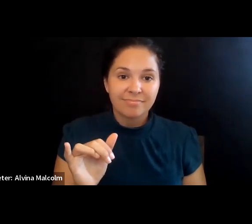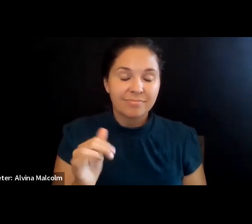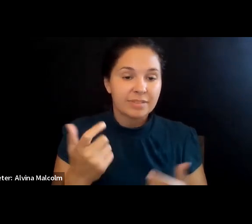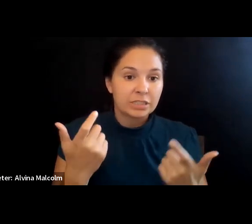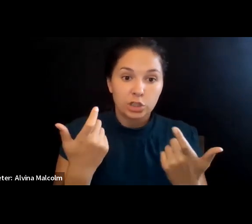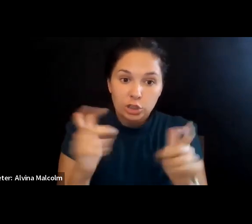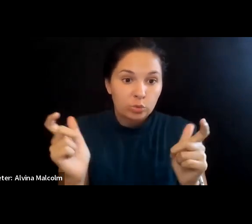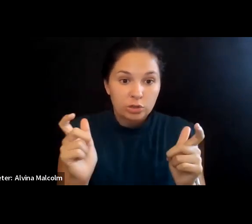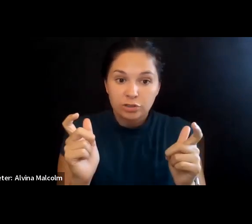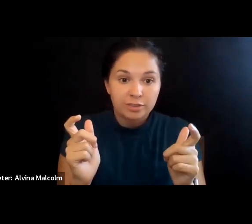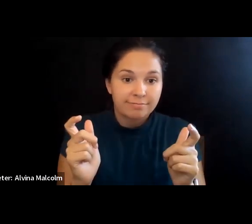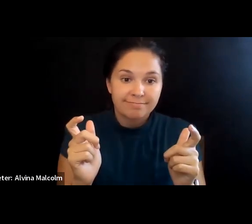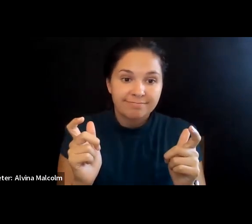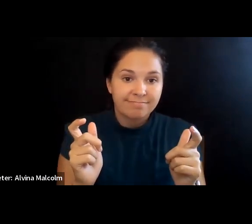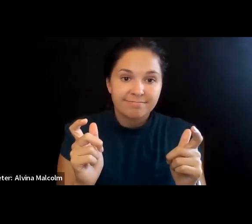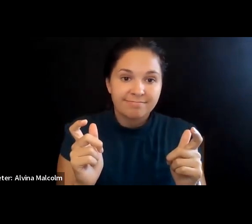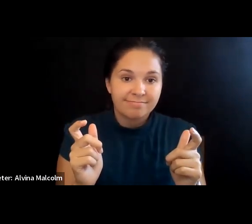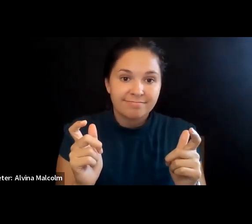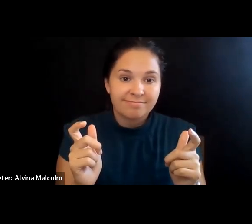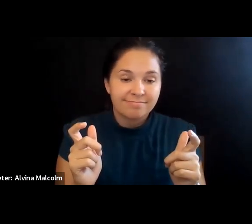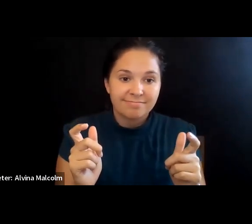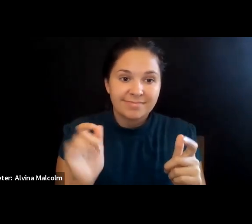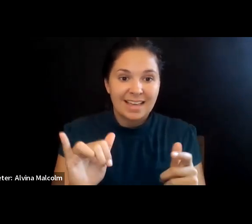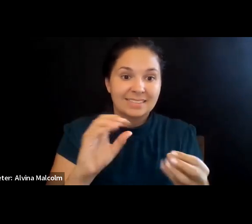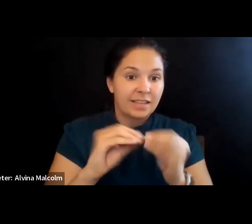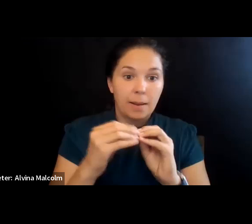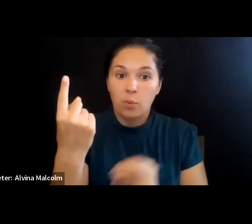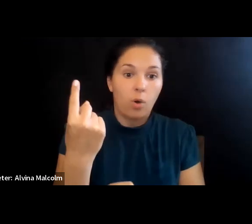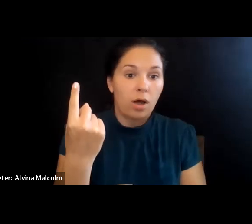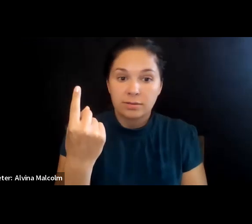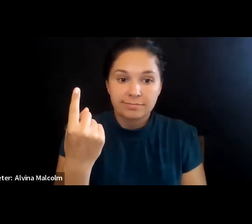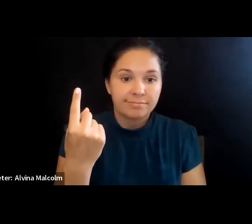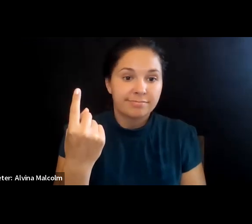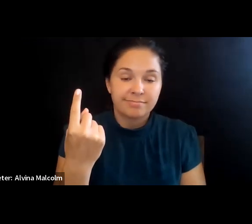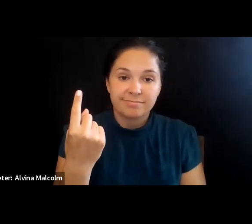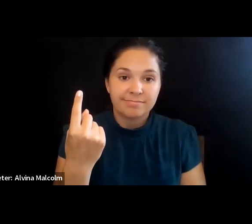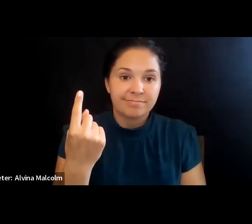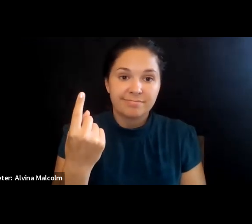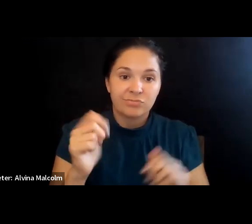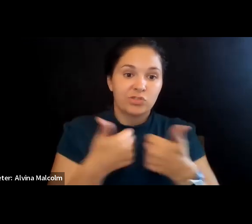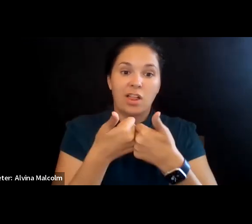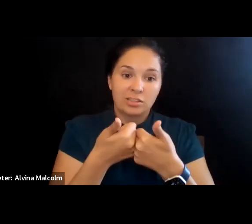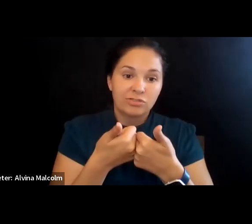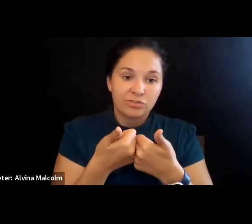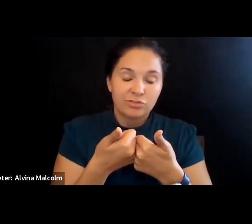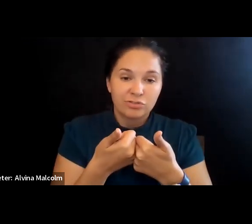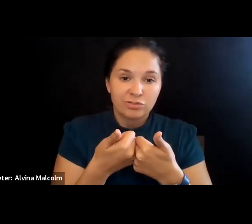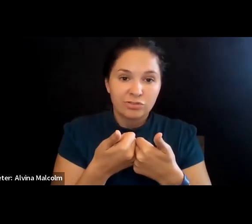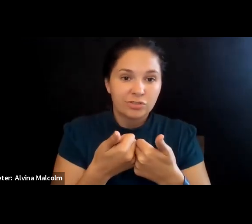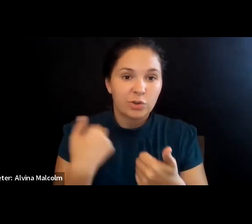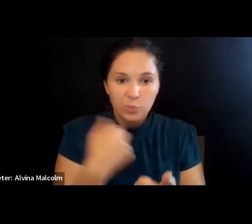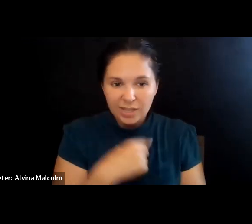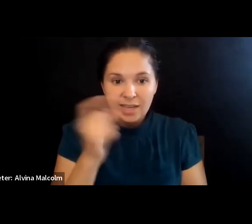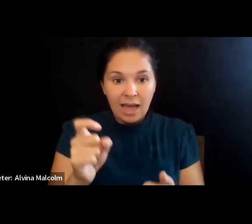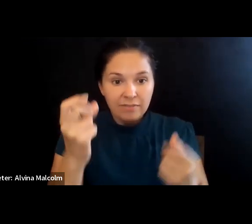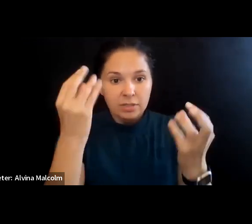of your services have just evacuated,